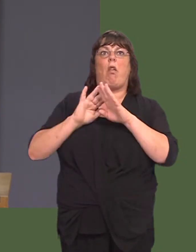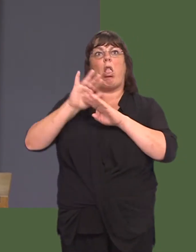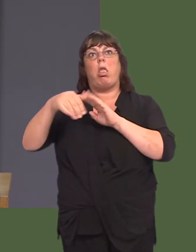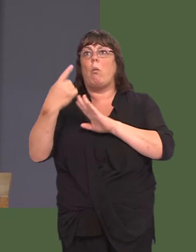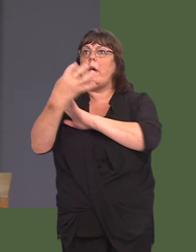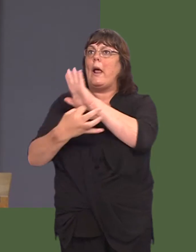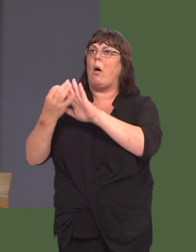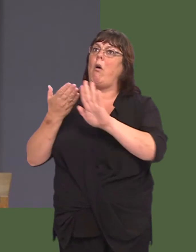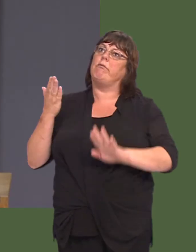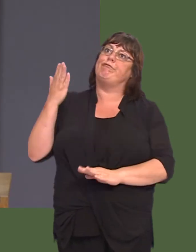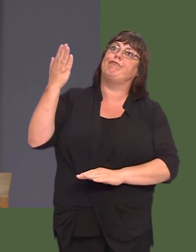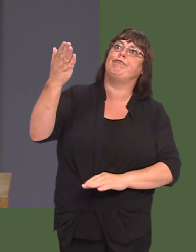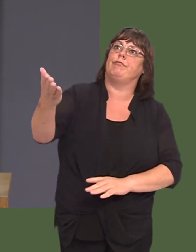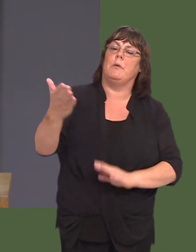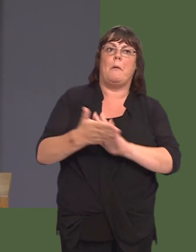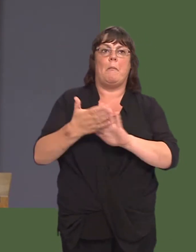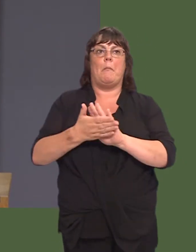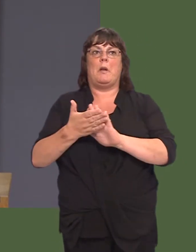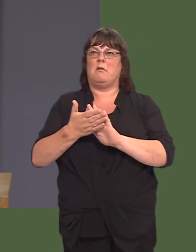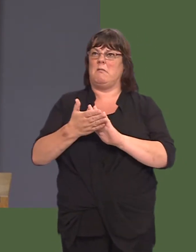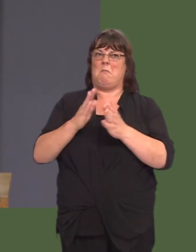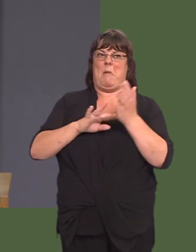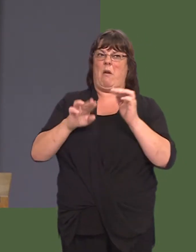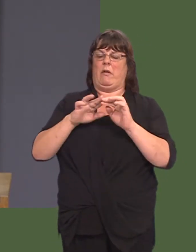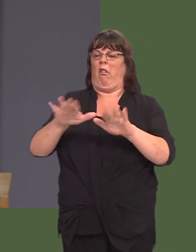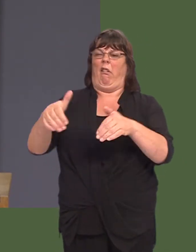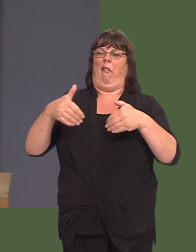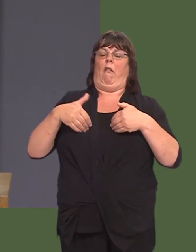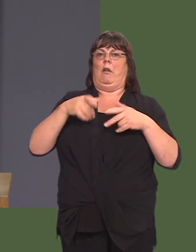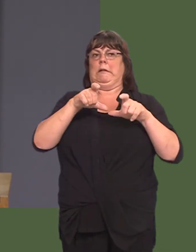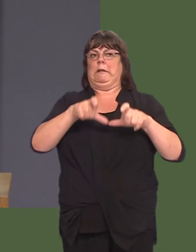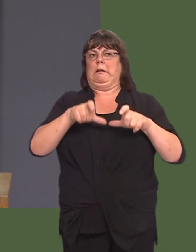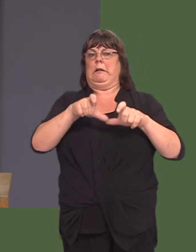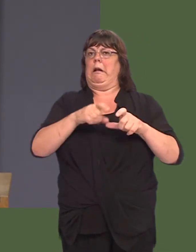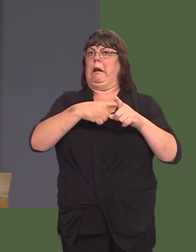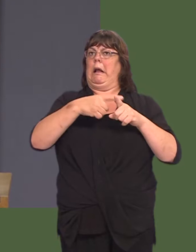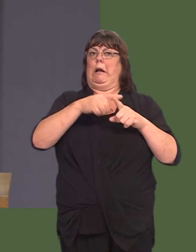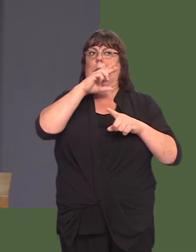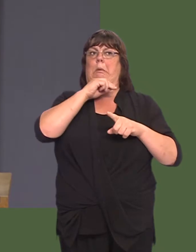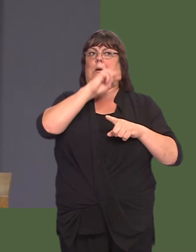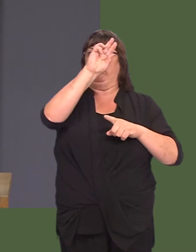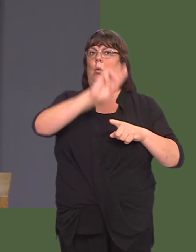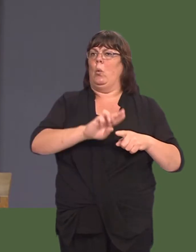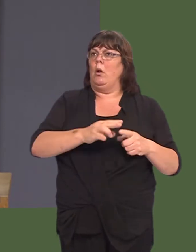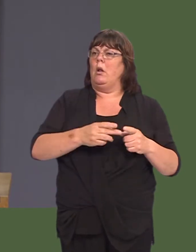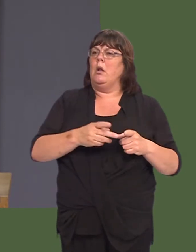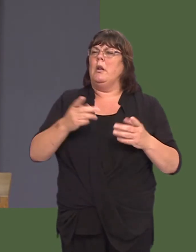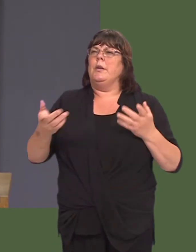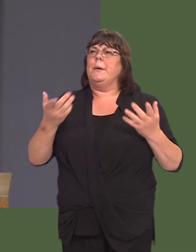each day is not likely to bring more parents into the net of wanting to have their children taught through the medium of Welsh.